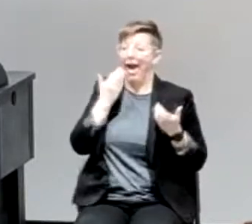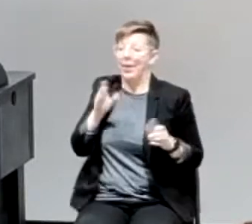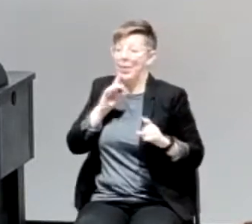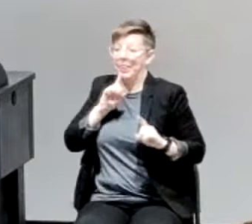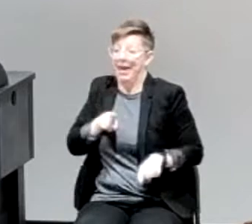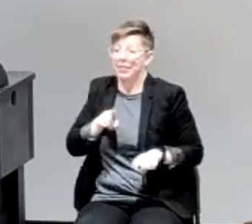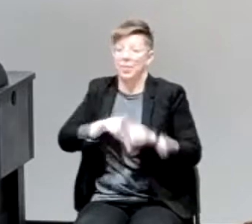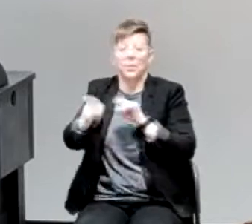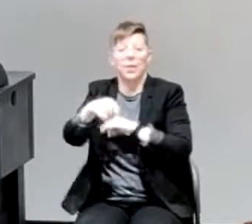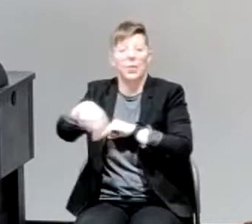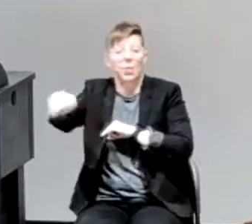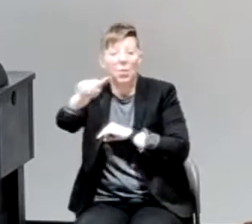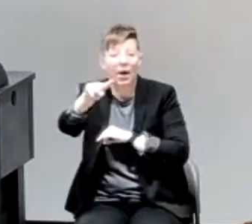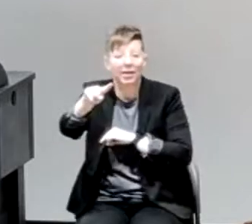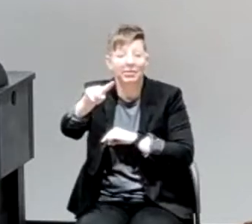tweak to make work what actually fundamentally doesn't work.